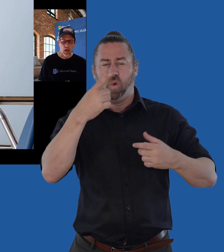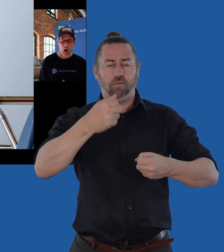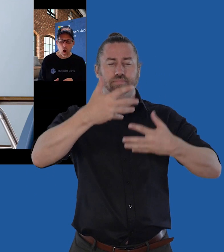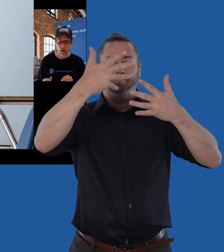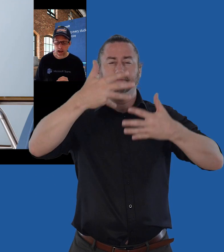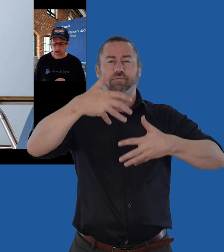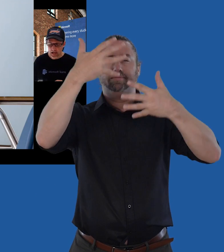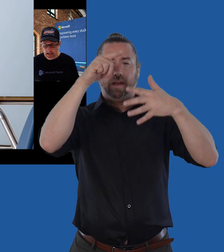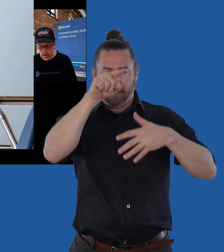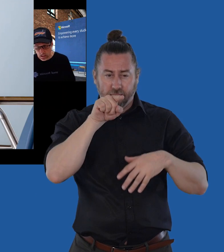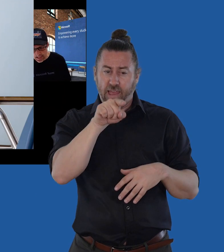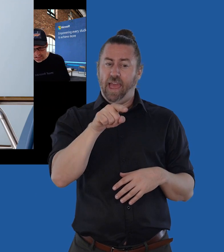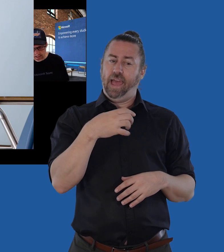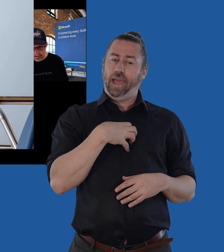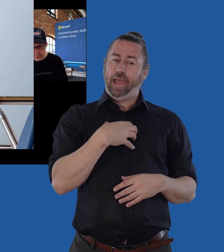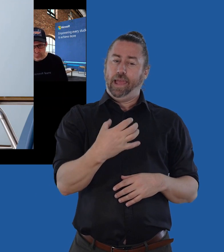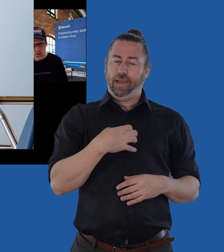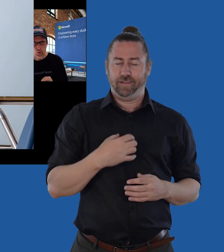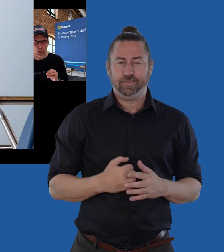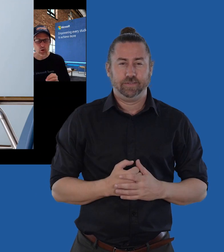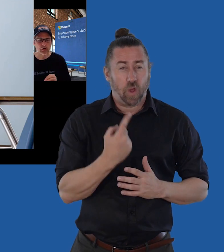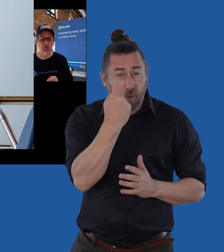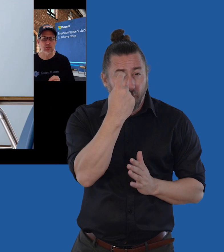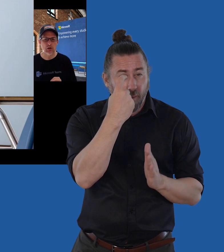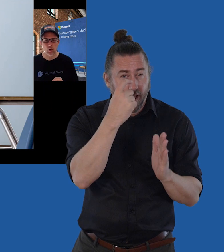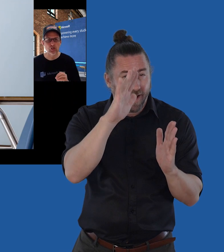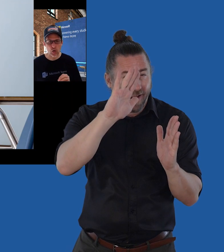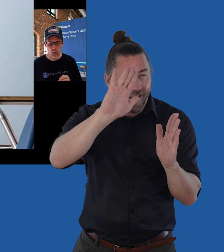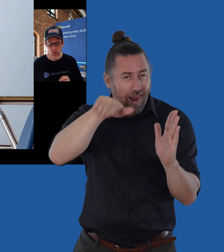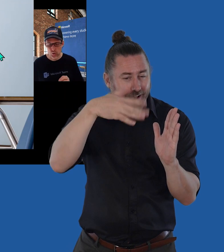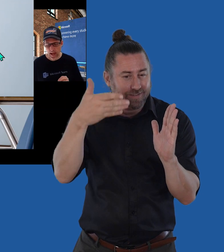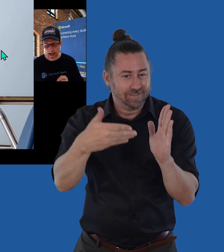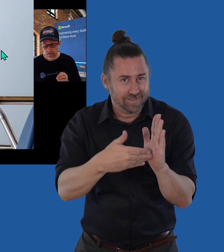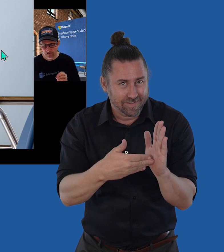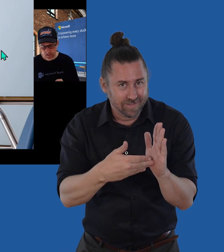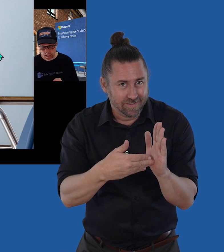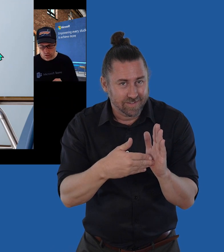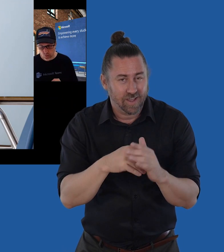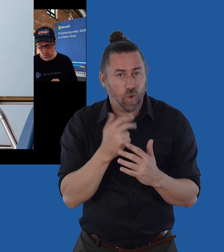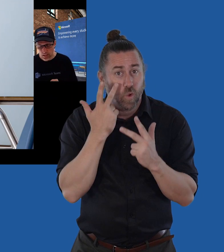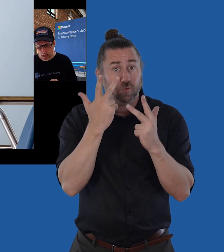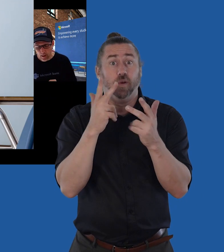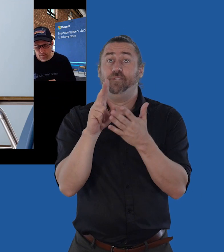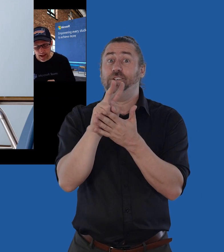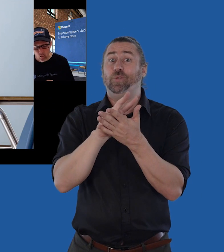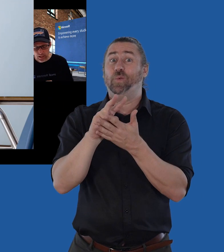Alright, now lastly, what I wanna do is I wanna show you a video about